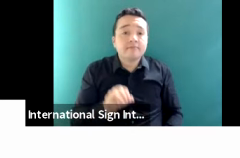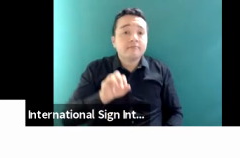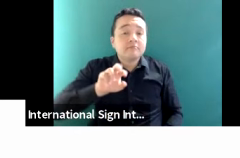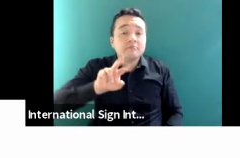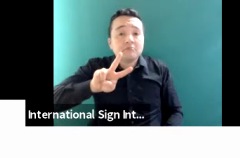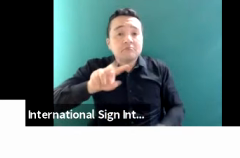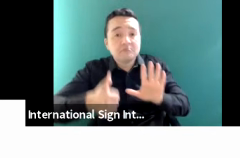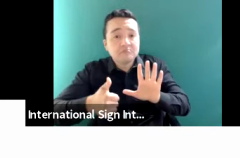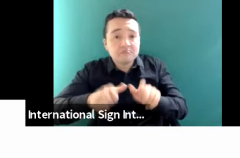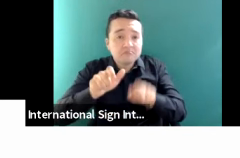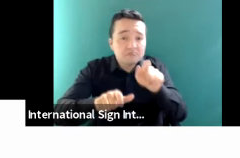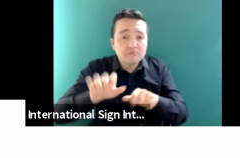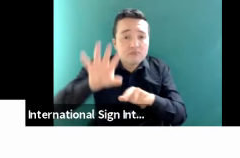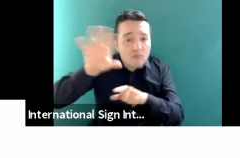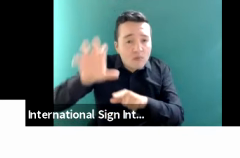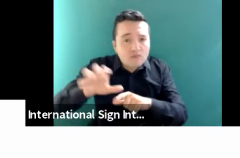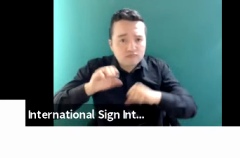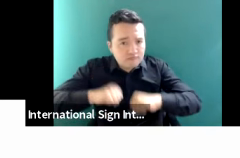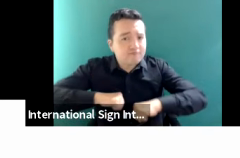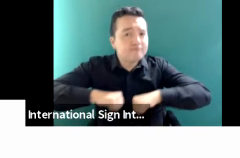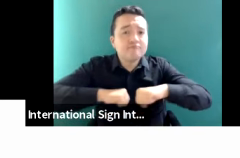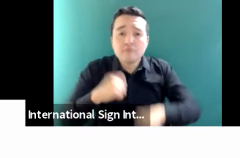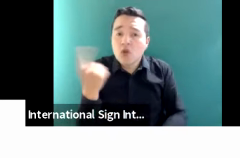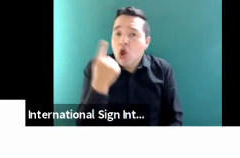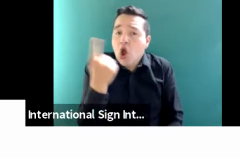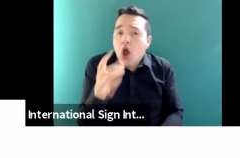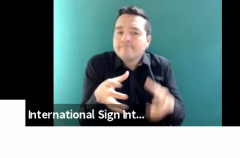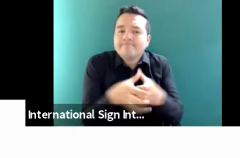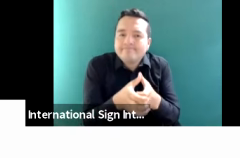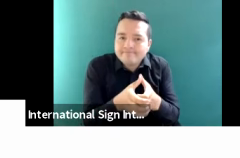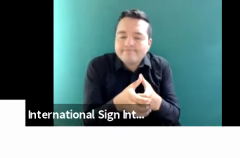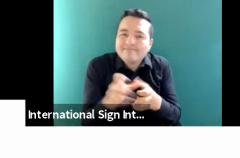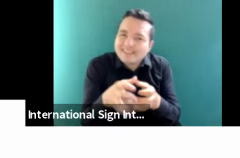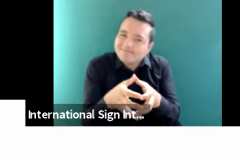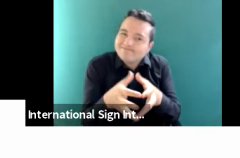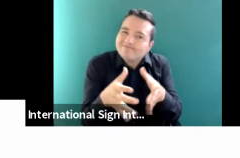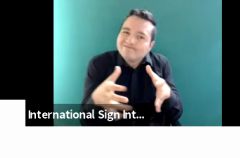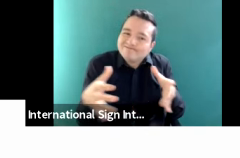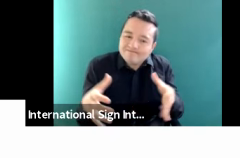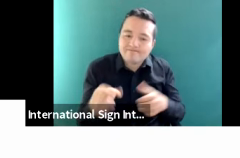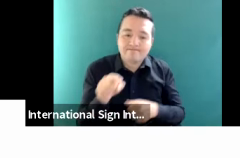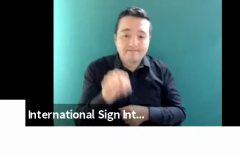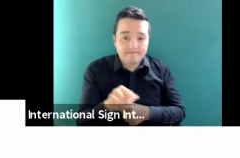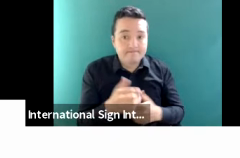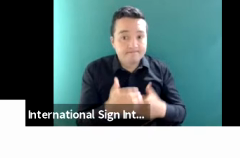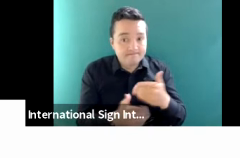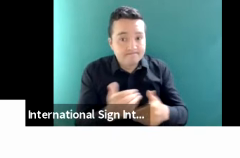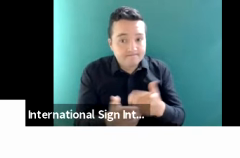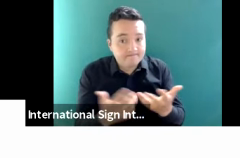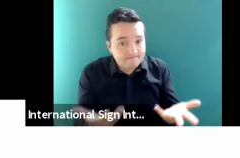The first thing is establishing processes for the consultation and participation of persons with disabilities in the development of digital accessibility programs and policies is the most important step any country could take today.